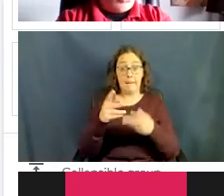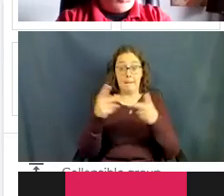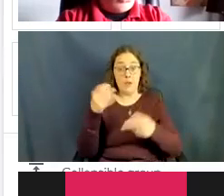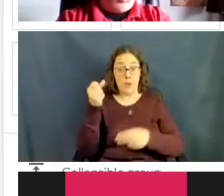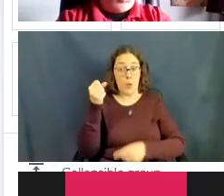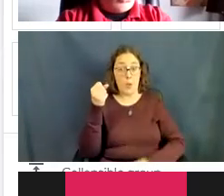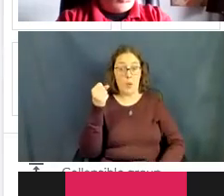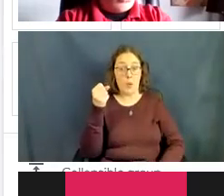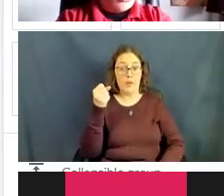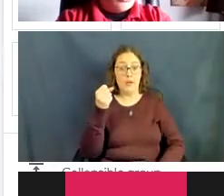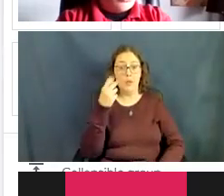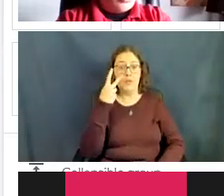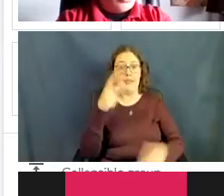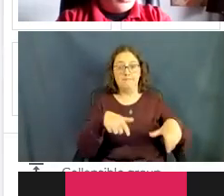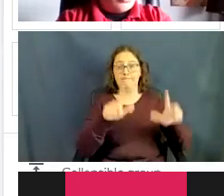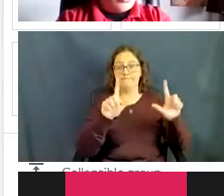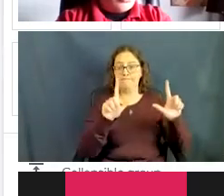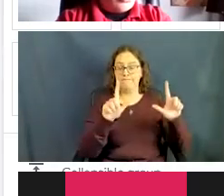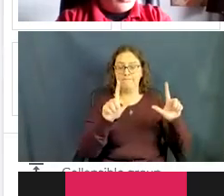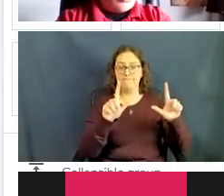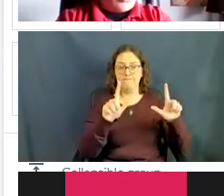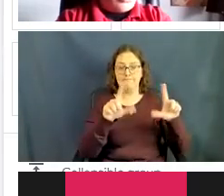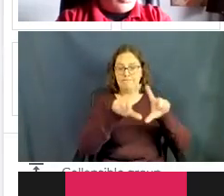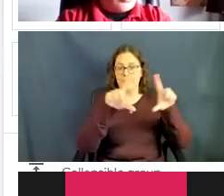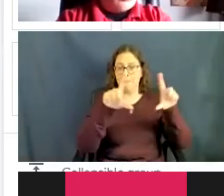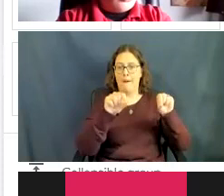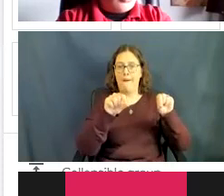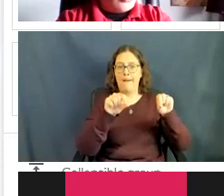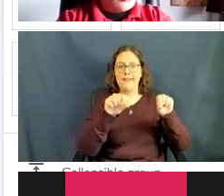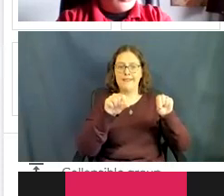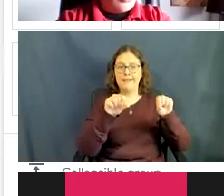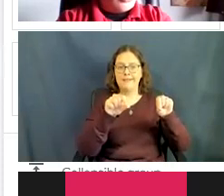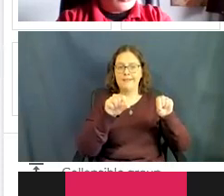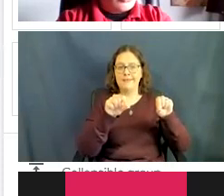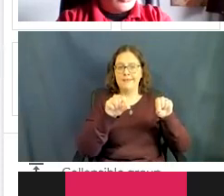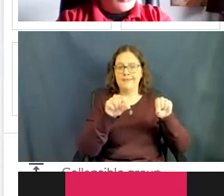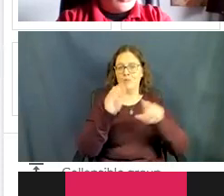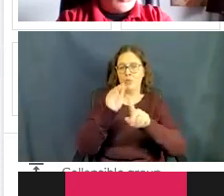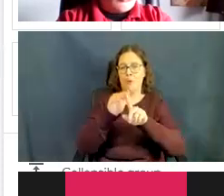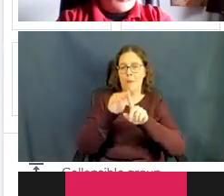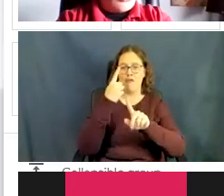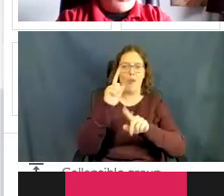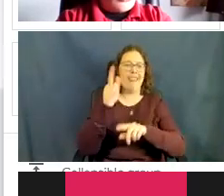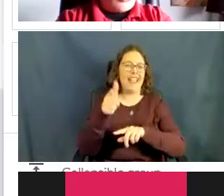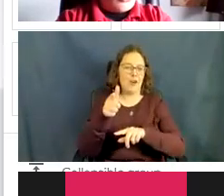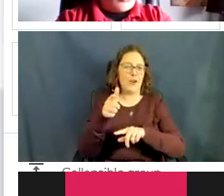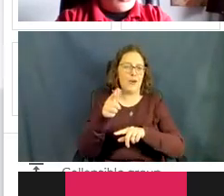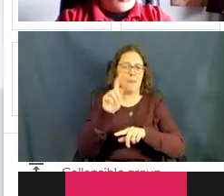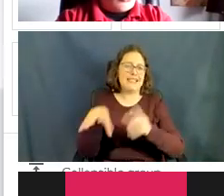If the student is doing a presentation maybe for their IEP meeting, case conference, and they decide to share what they've created or more about themselves,